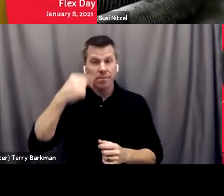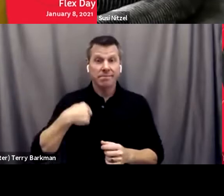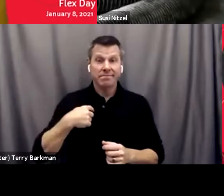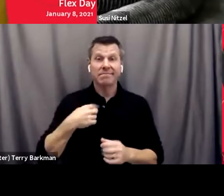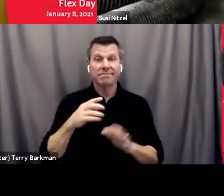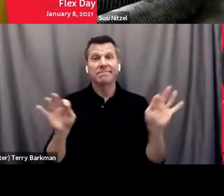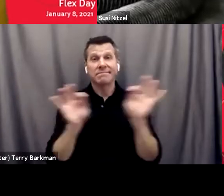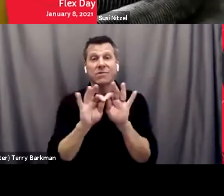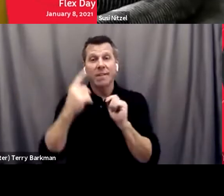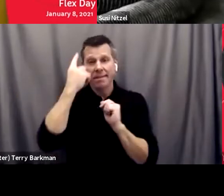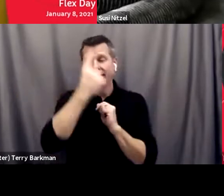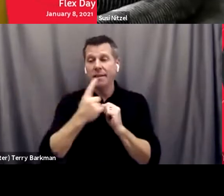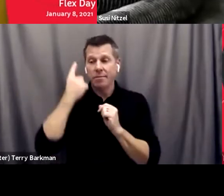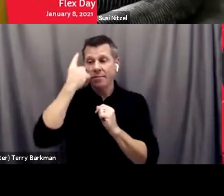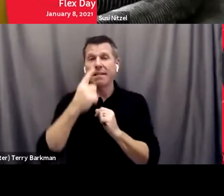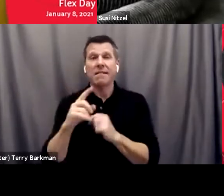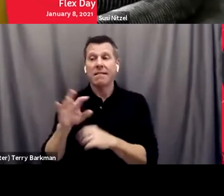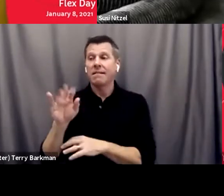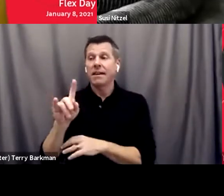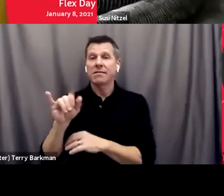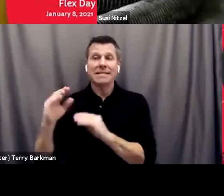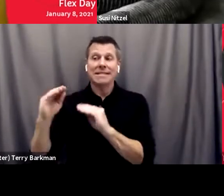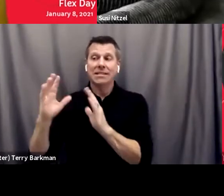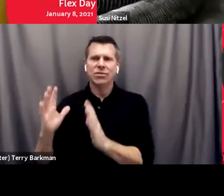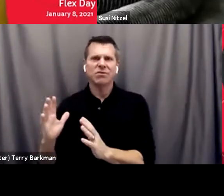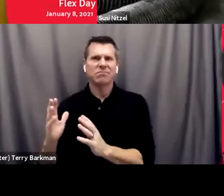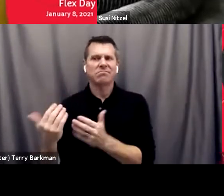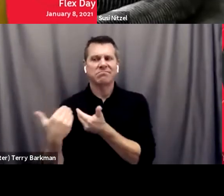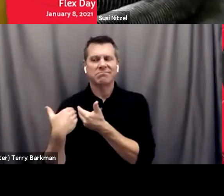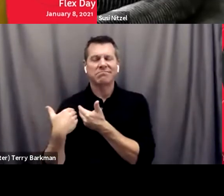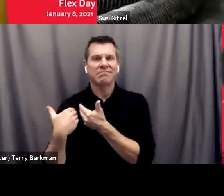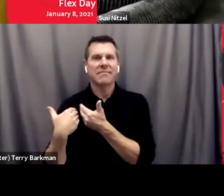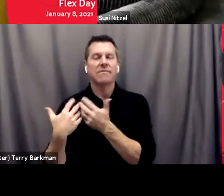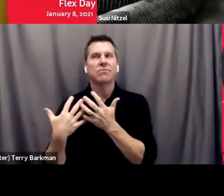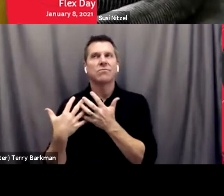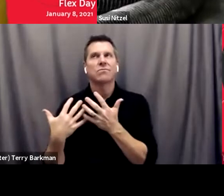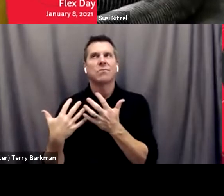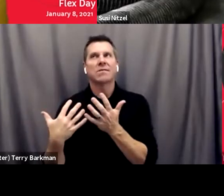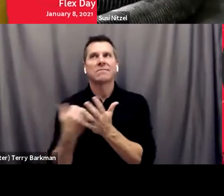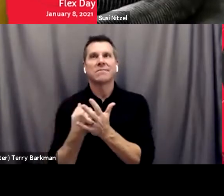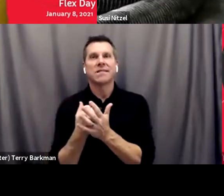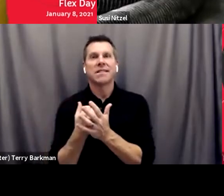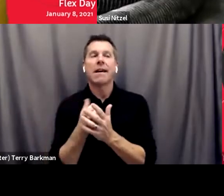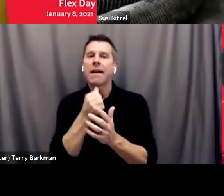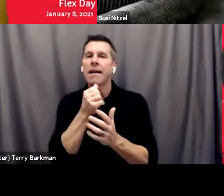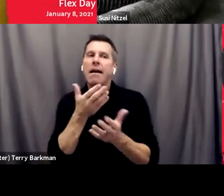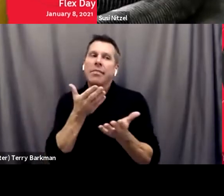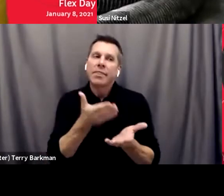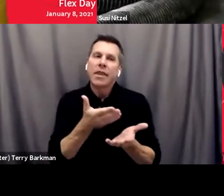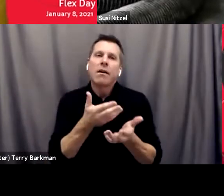the faculty Is that we have so much of an opportunity to help students outside of just what we do inside of the classroom.